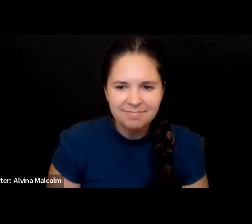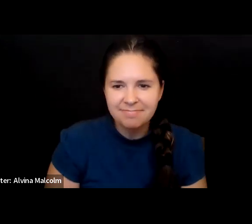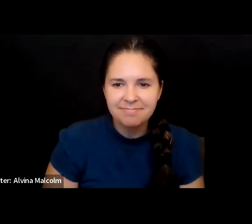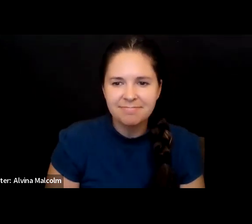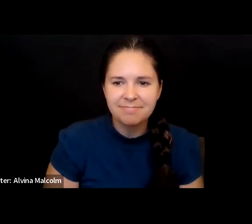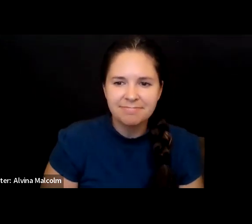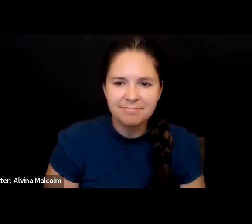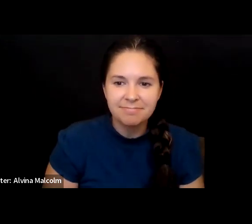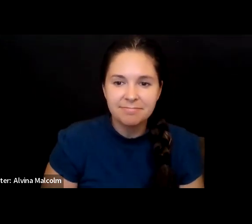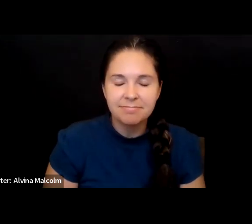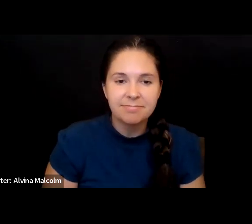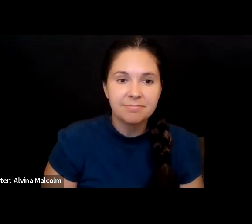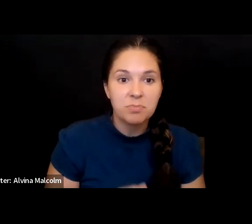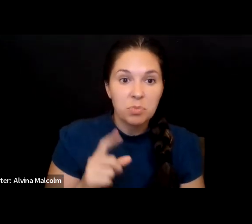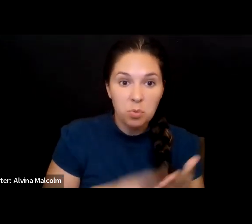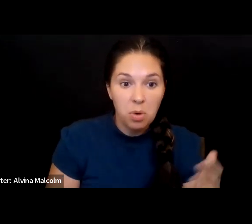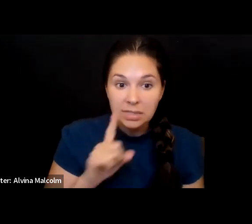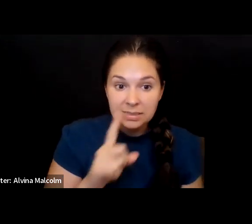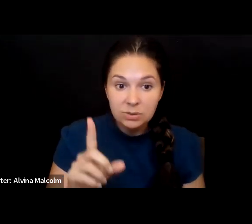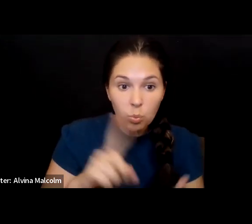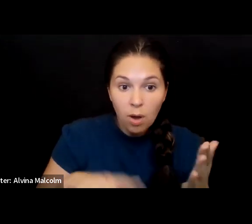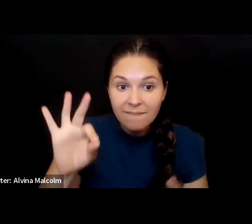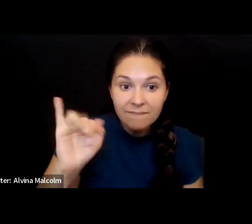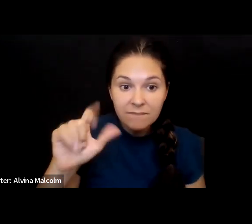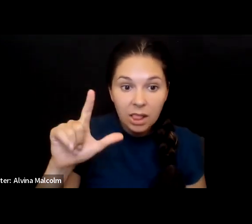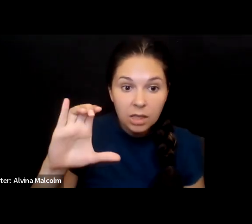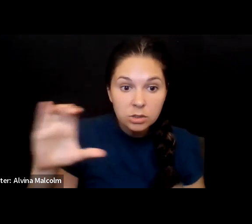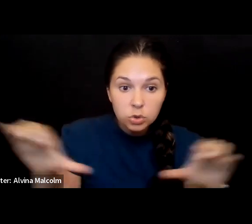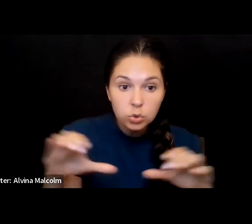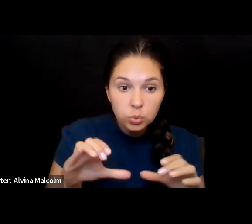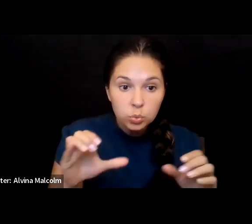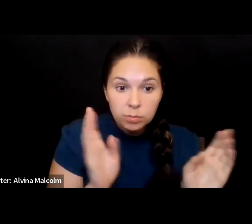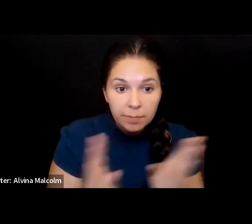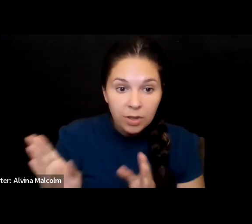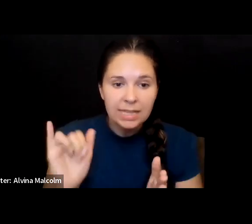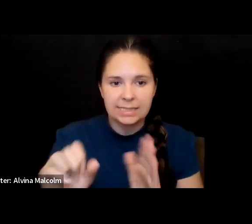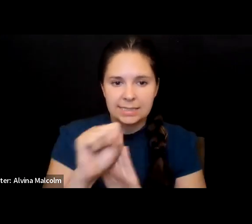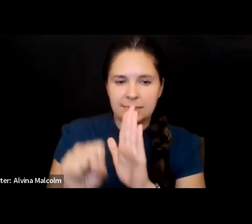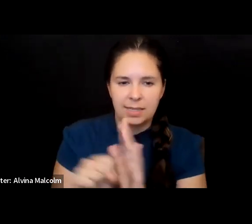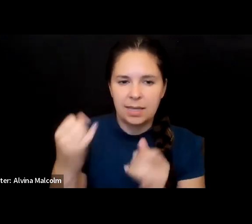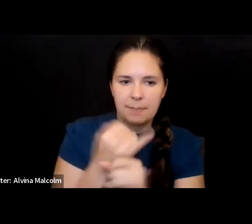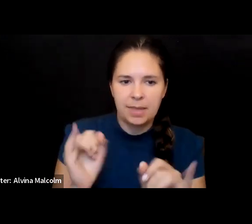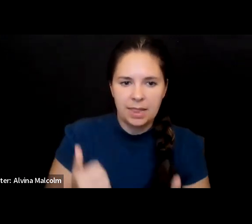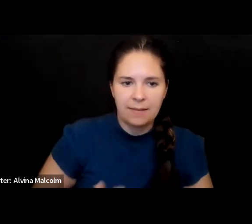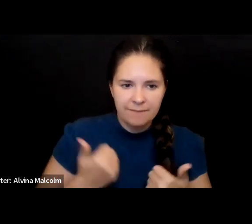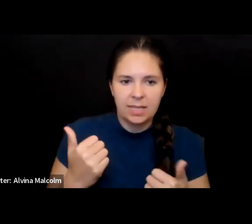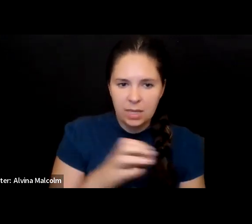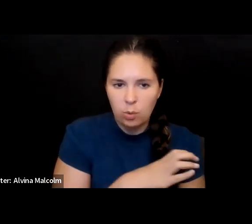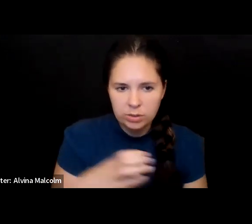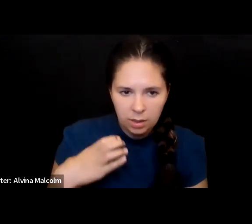you to decide. There's to right or wrong with, and you would be able to